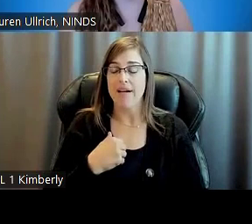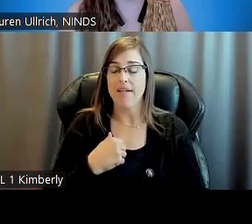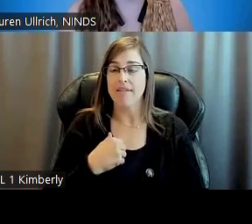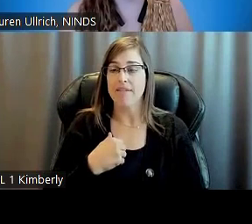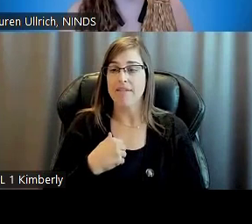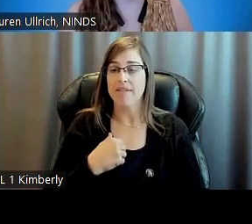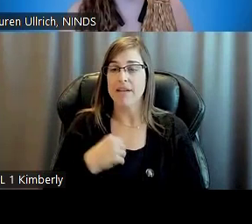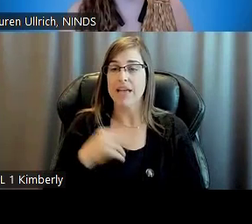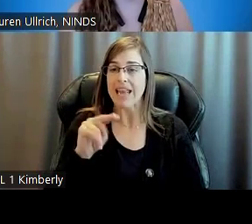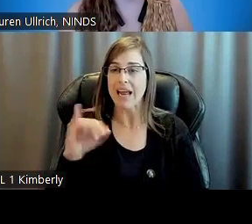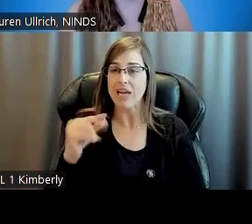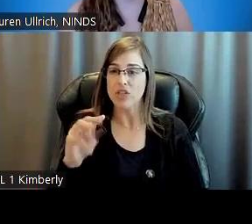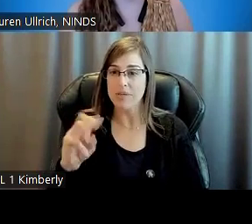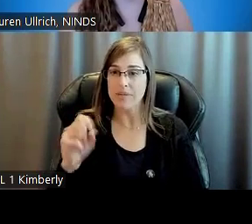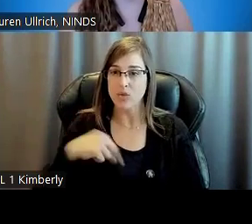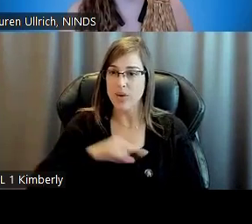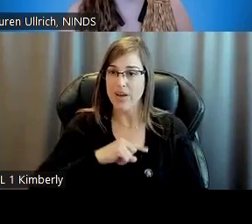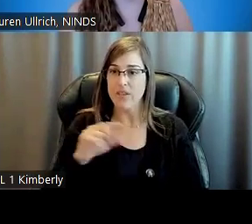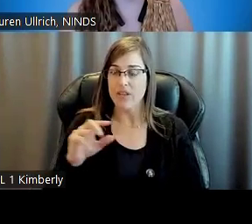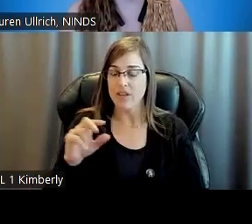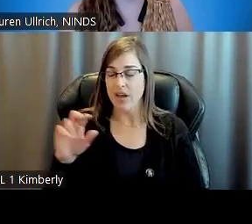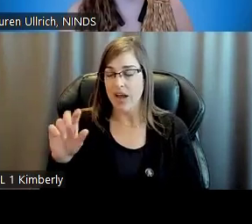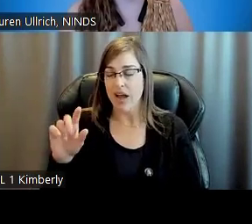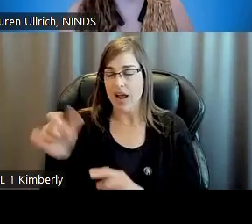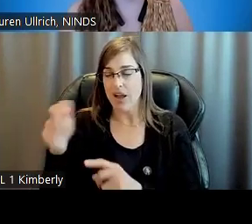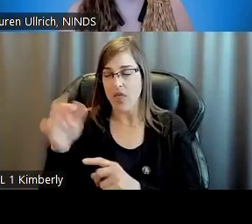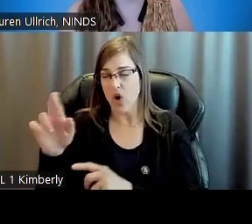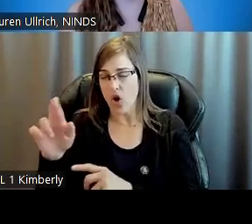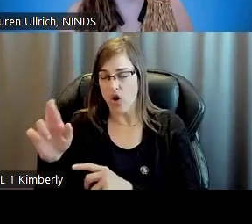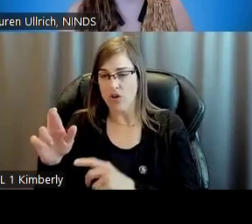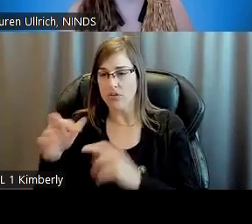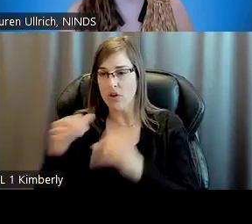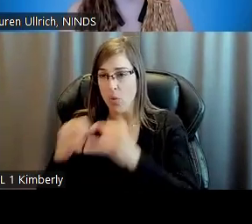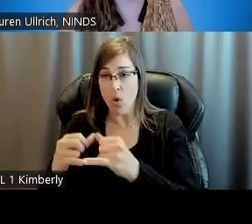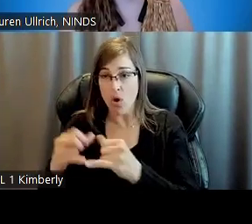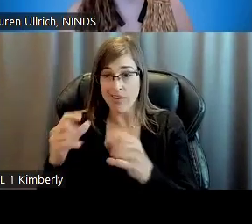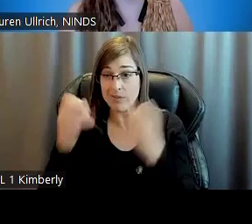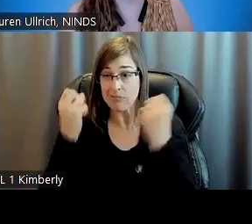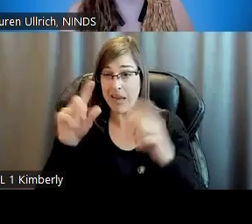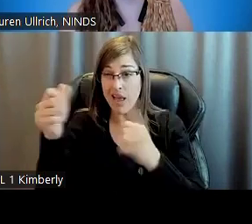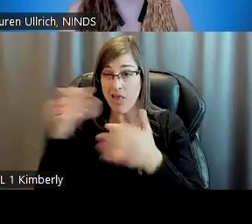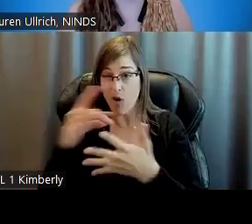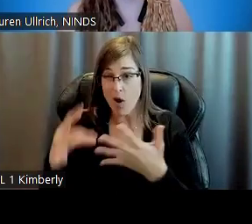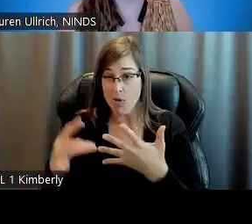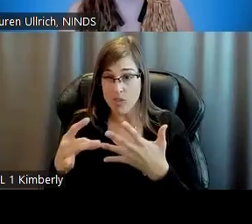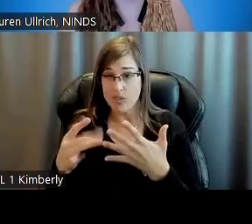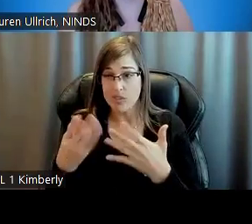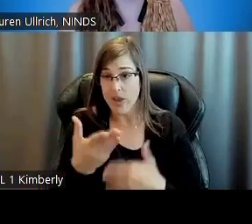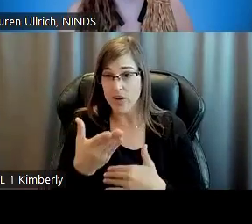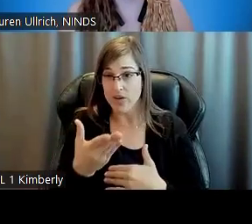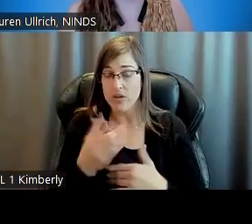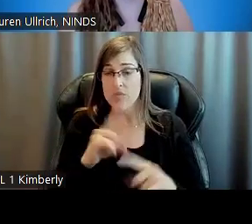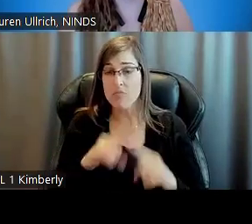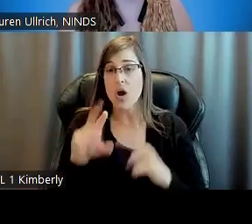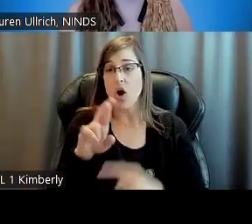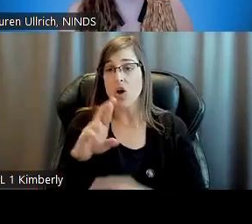So just to think about there are lots of other options that exist. But the R00, as Ashlee mentioned,